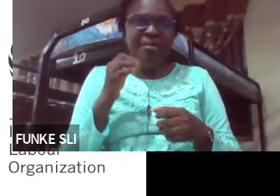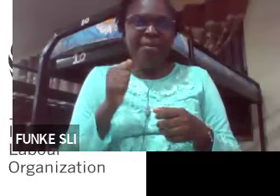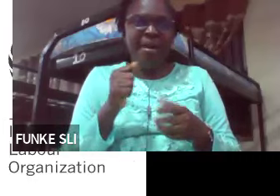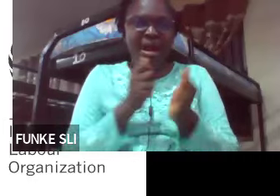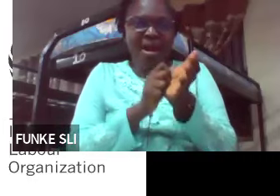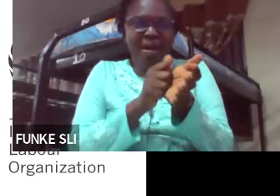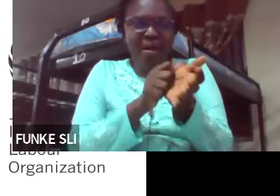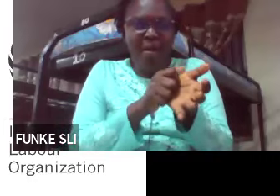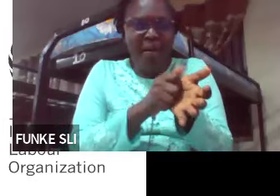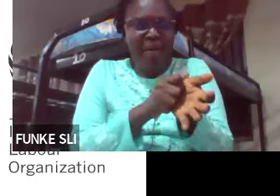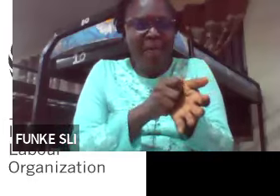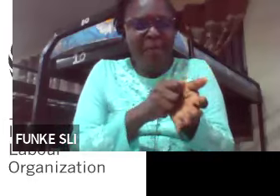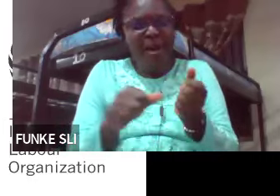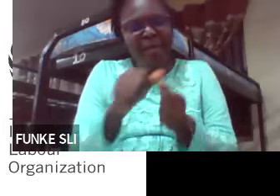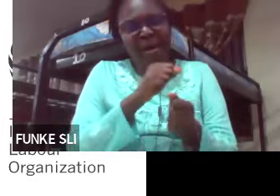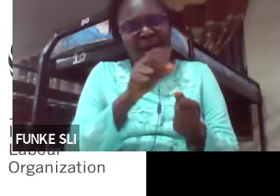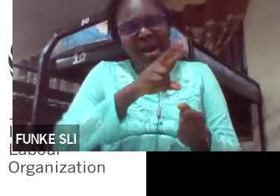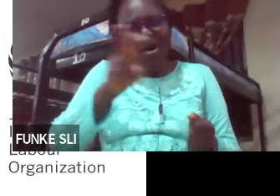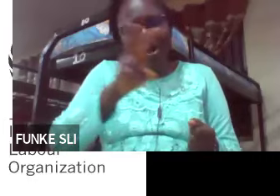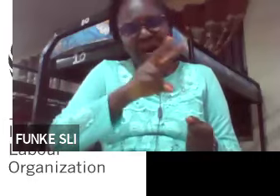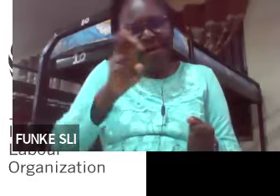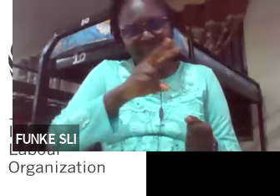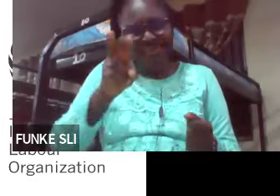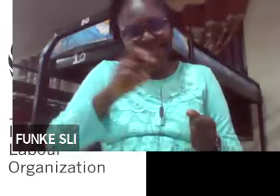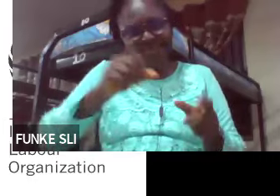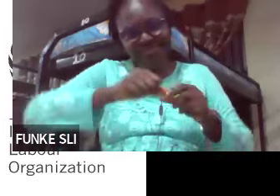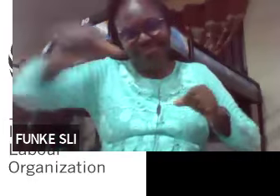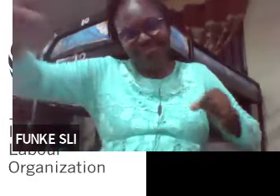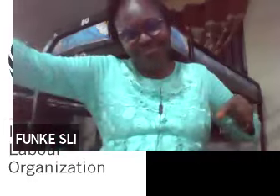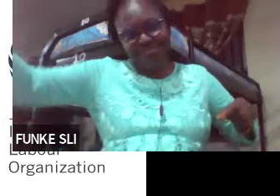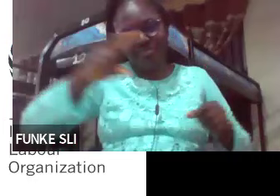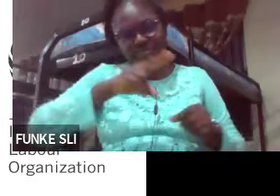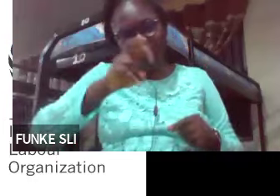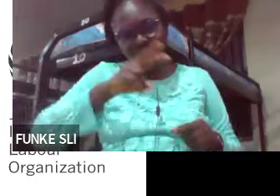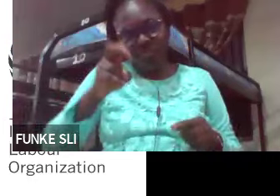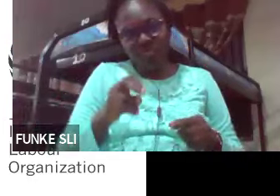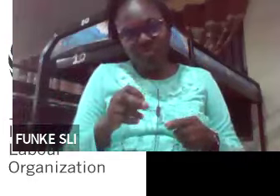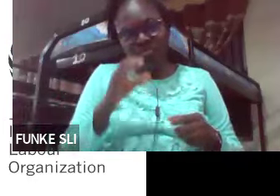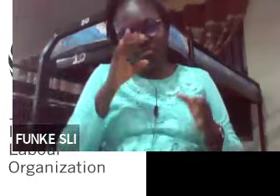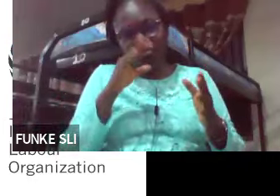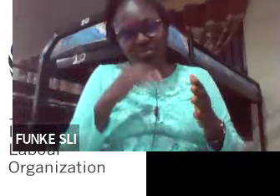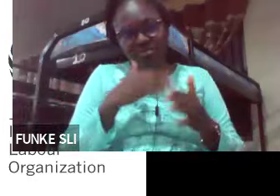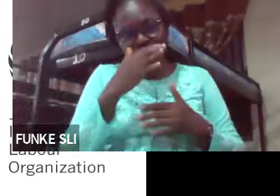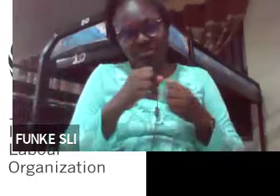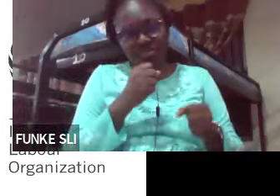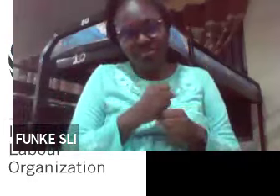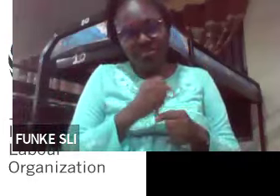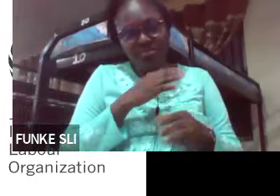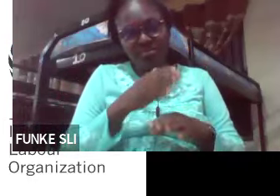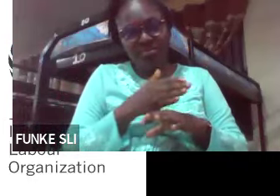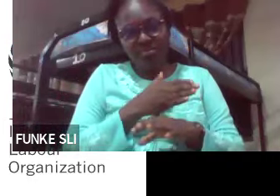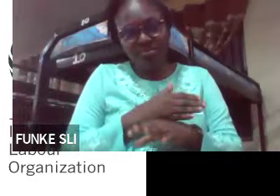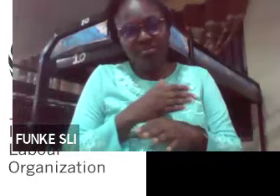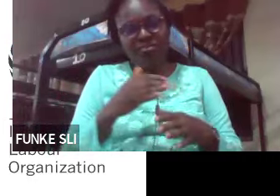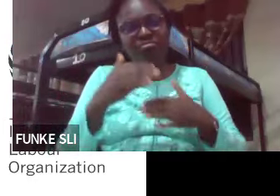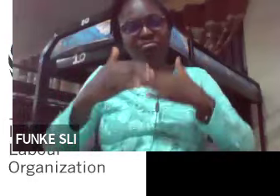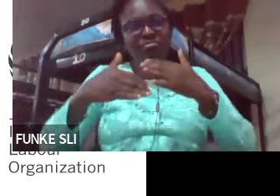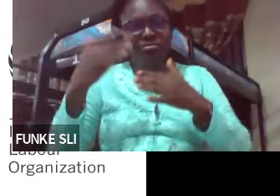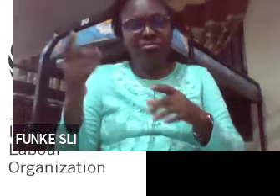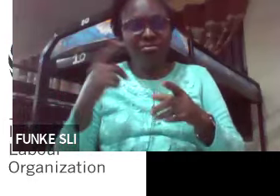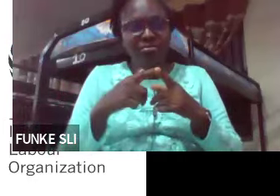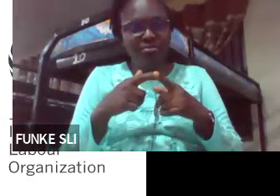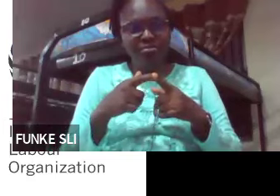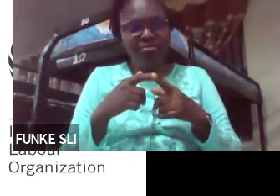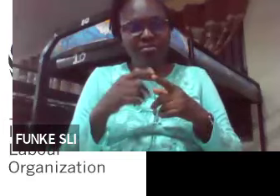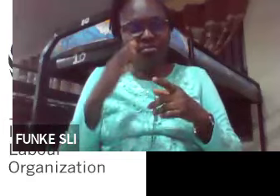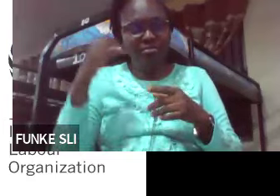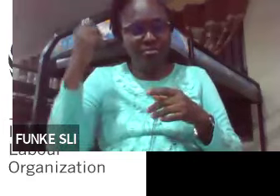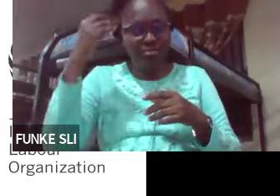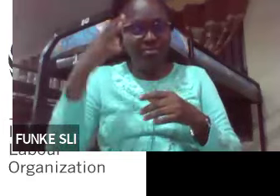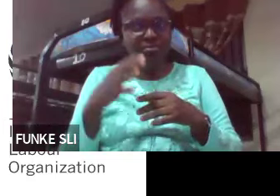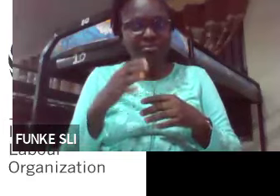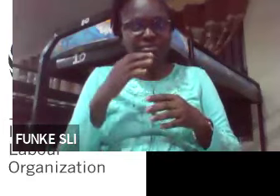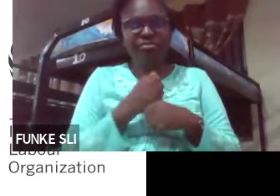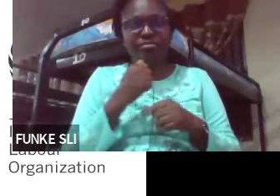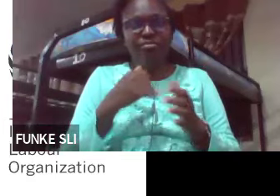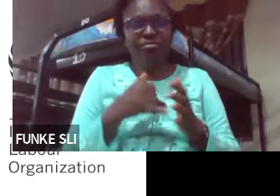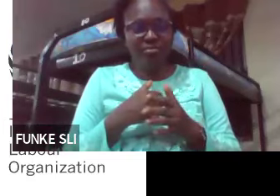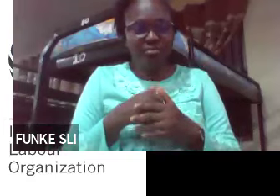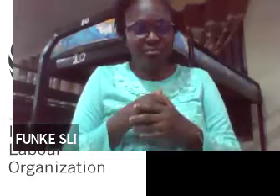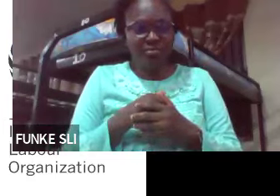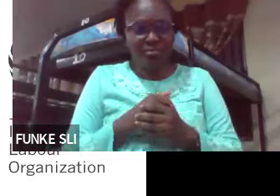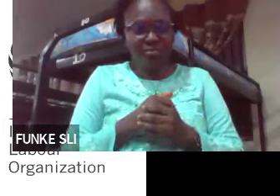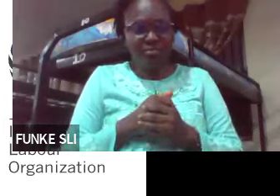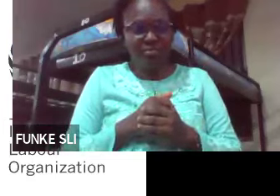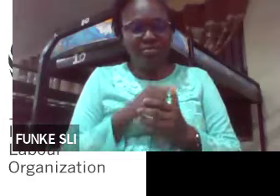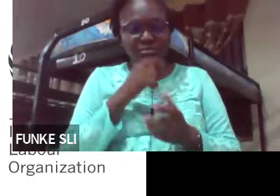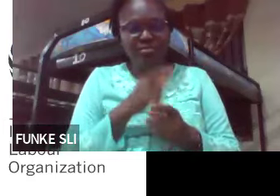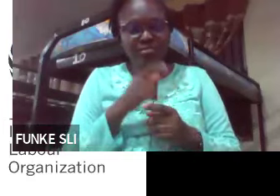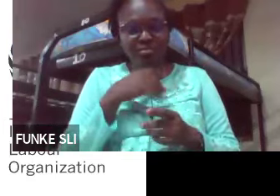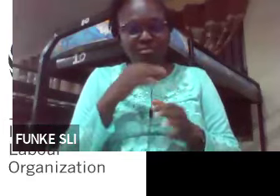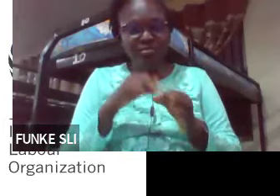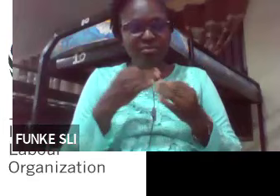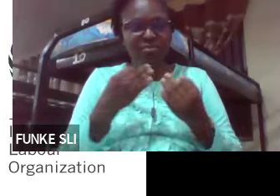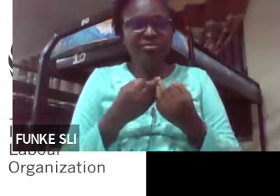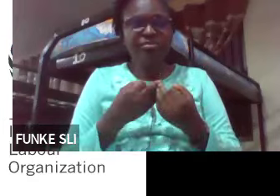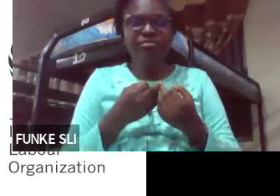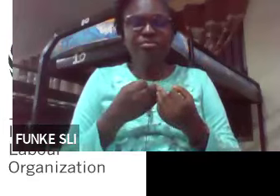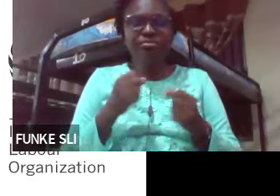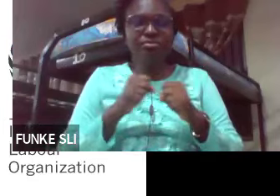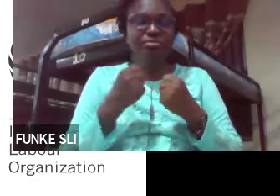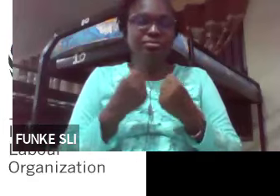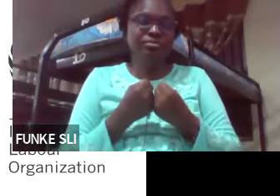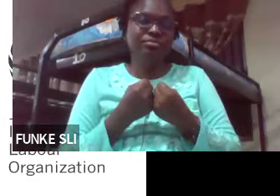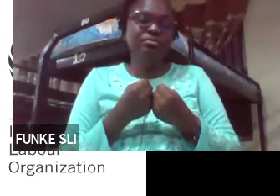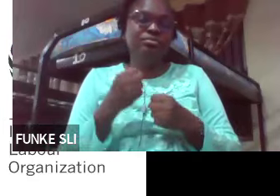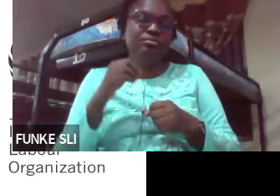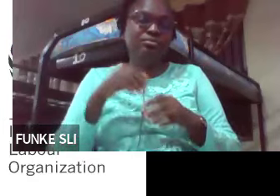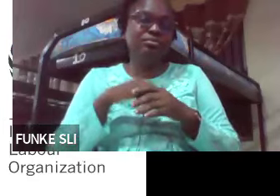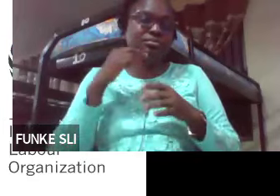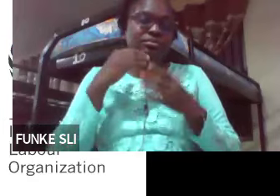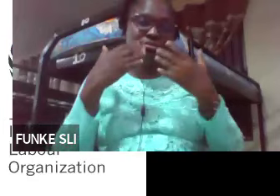Esther Isaac Chidera: farm, about 200 m², and I'm hoping by next year I'll increase, and so on, and so on, until, by the special grace of God, I make food available, not just only for my family, but society out to Nigeria at large. Thank you very much.